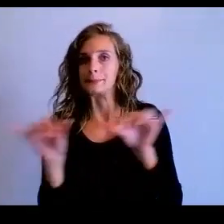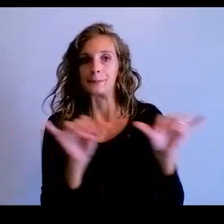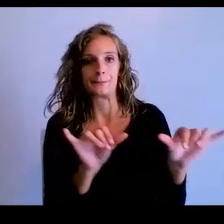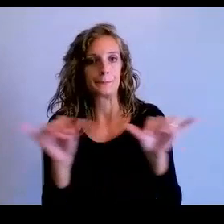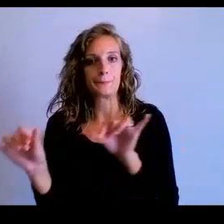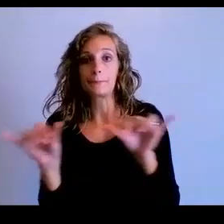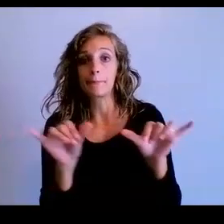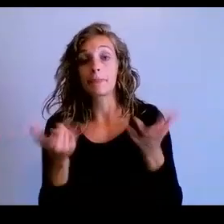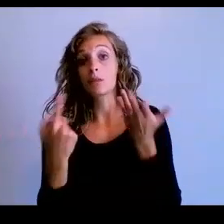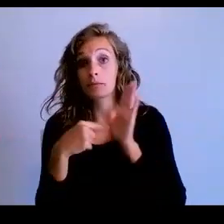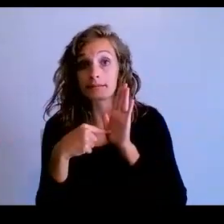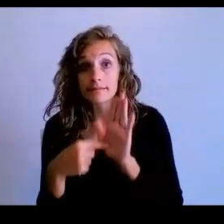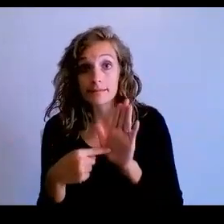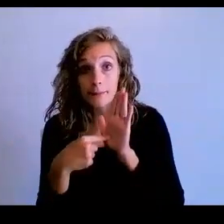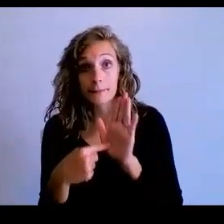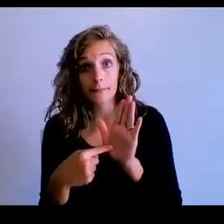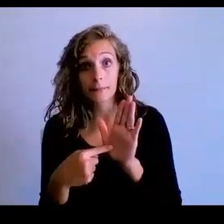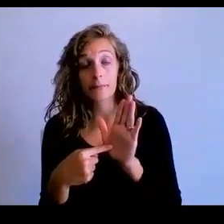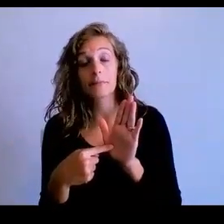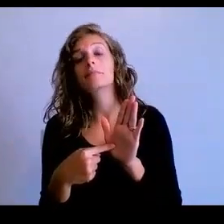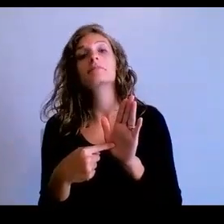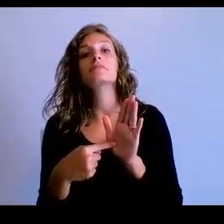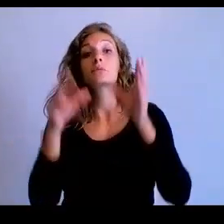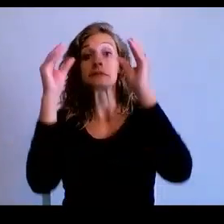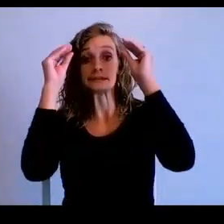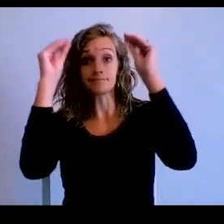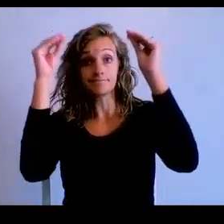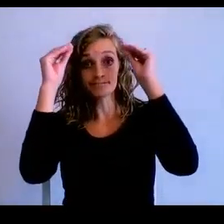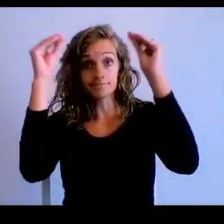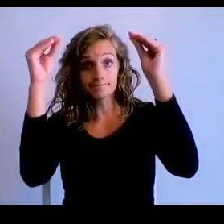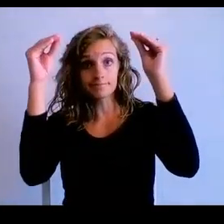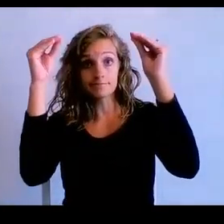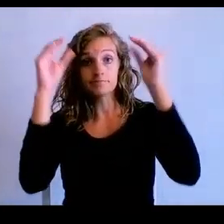whether they're facing up or down so a couple of examples of symmetrical signs